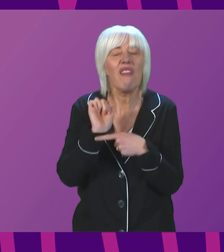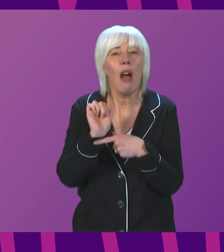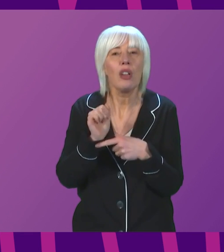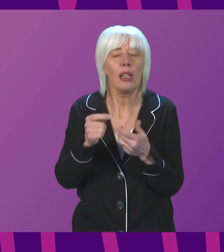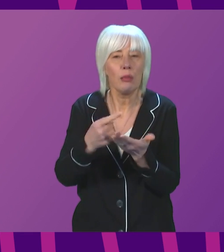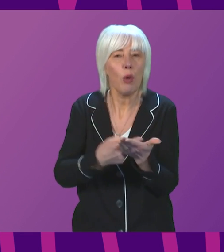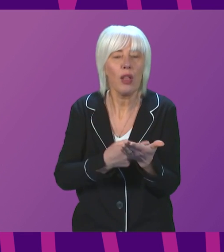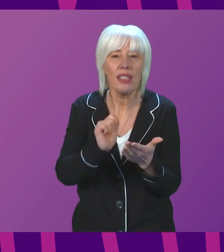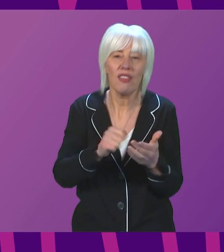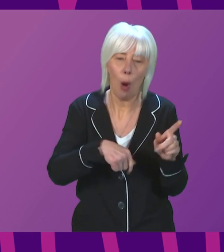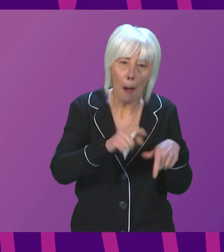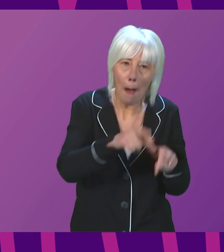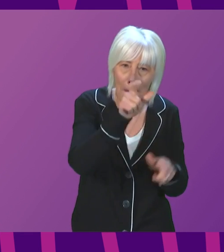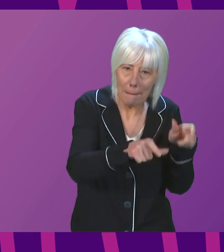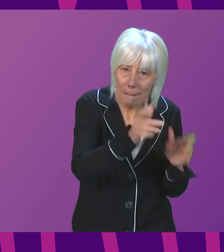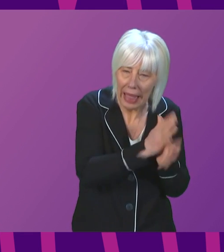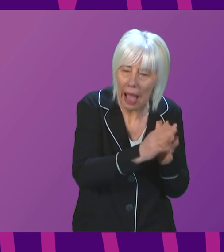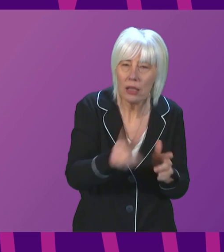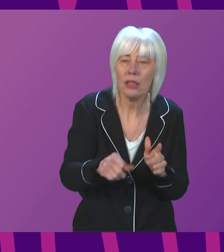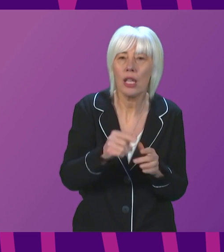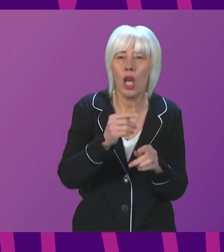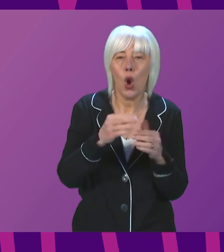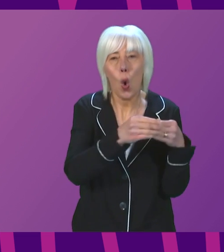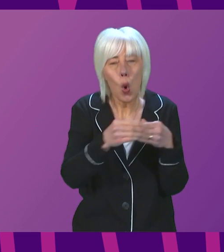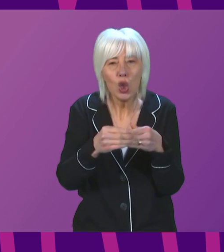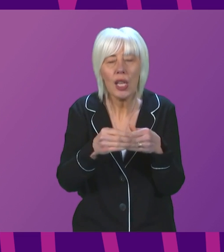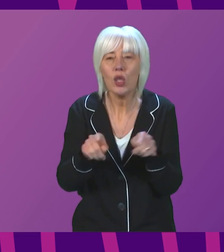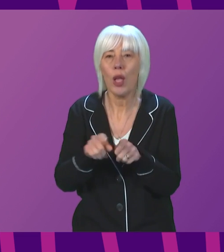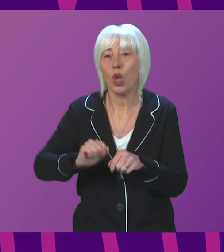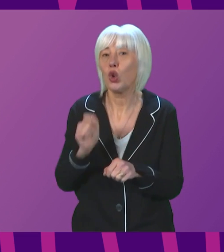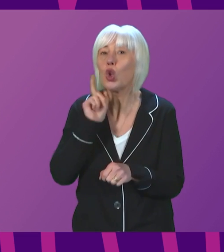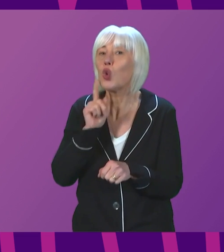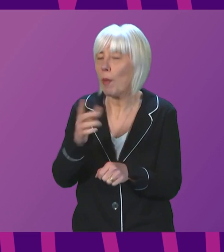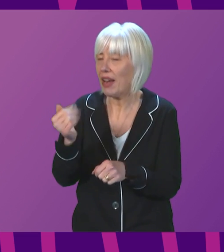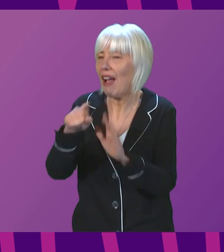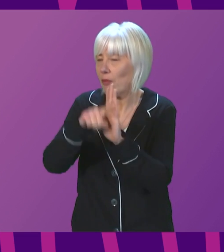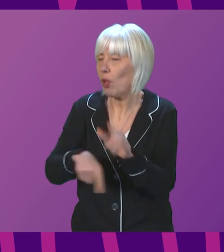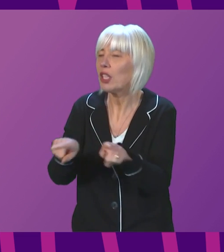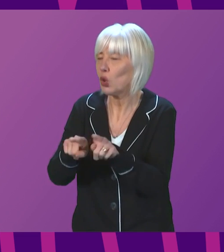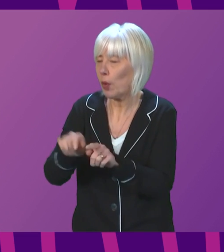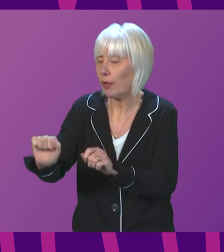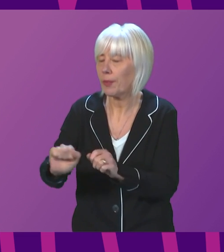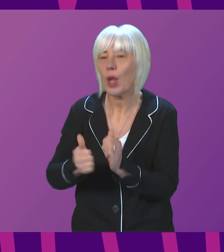Scottish Women’s Football also has comprehensive policies in place. The Minister for Public Health, Women’s Health and Sport will meet the football authorities